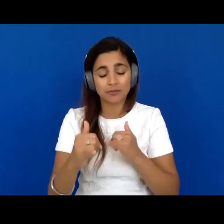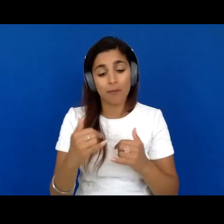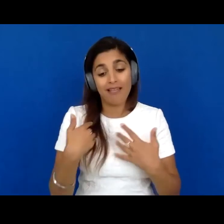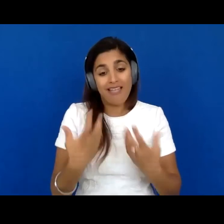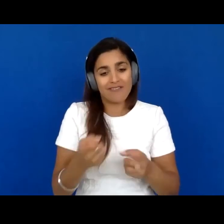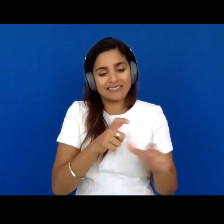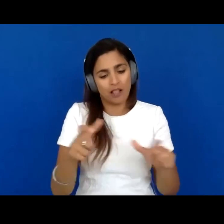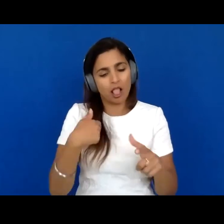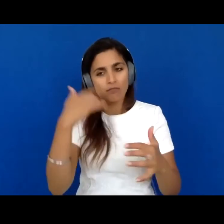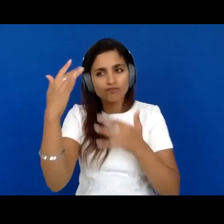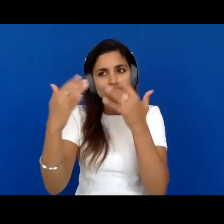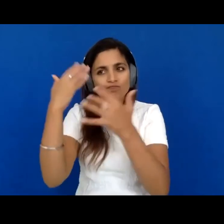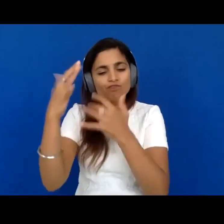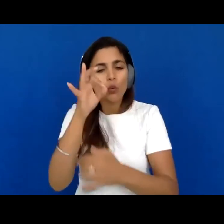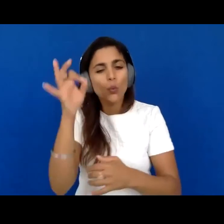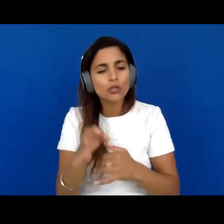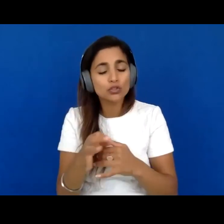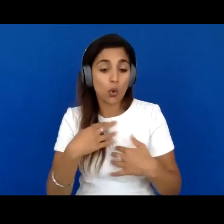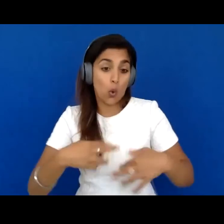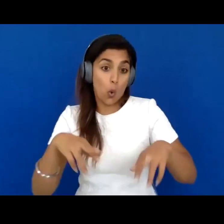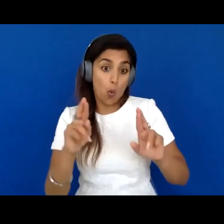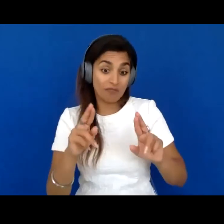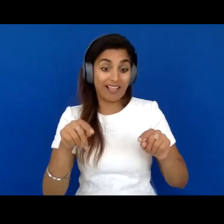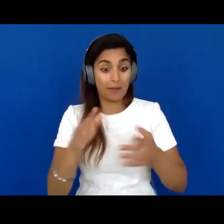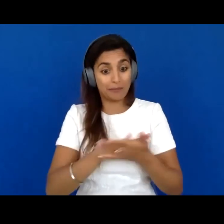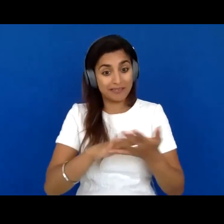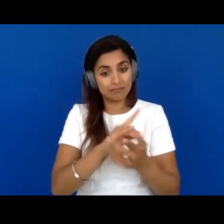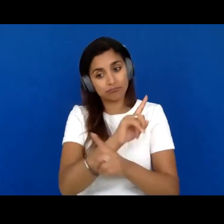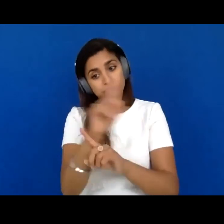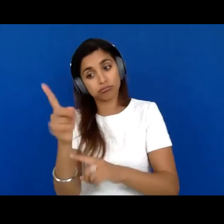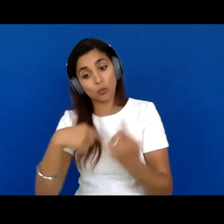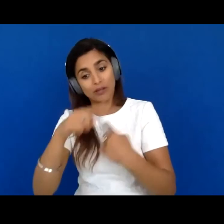perhaps this can be an invitation for us to think together in the Q&A so firstly